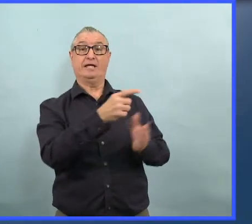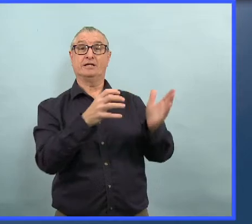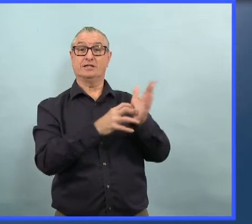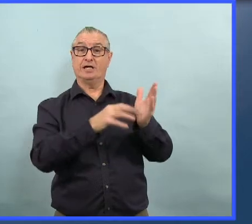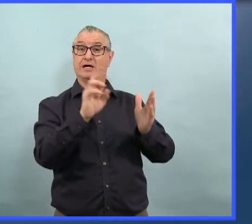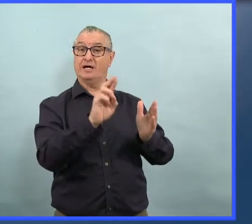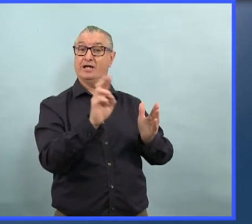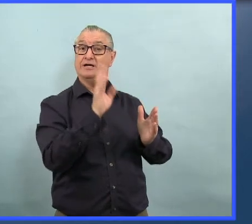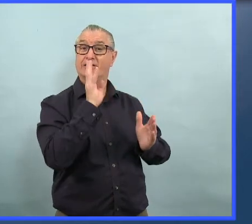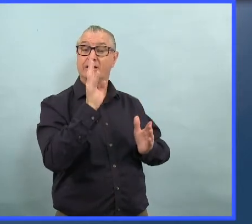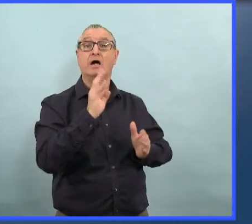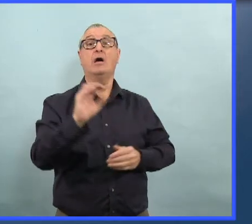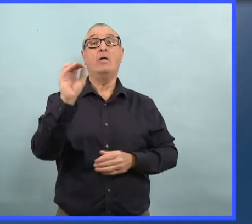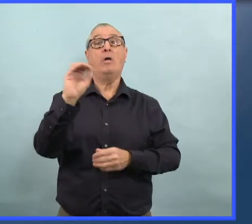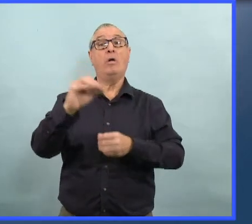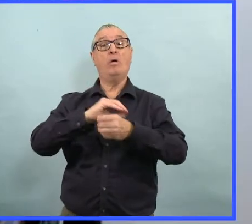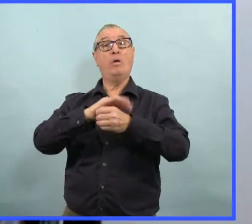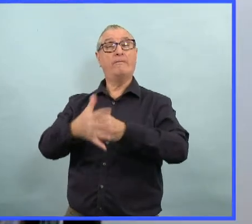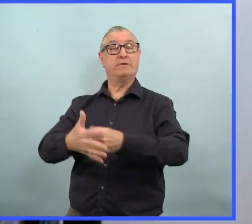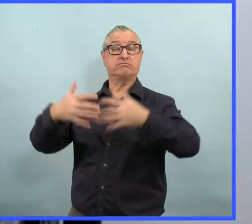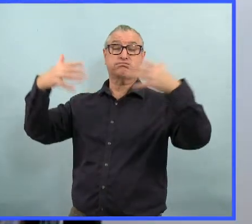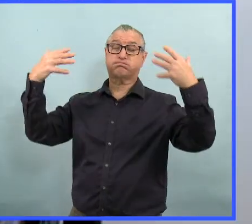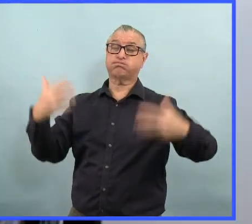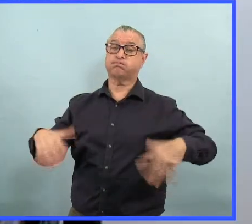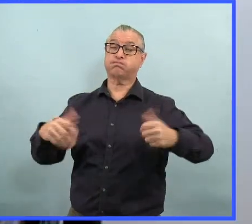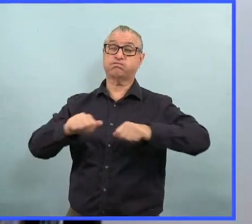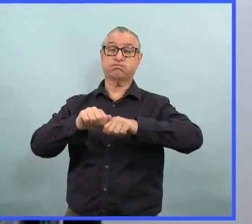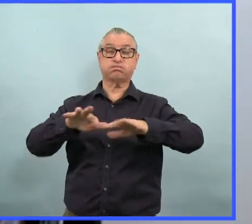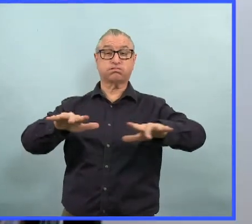probably know someone or maybe even several people who have contracted the virus